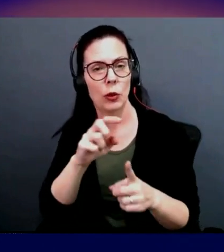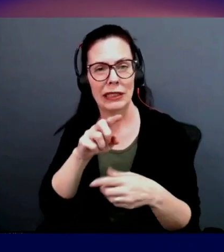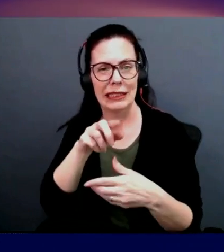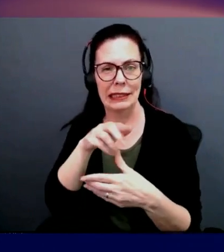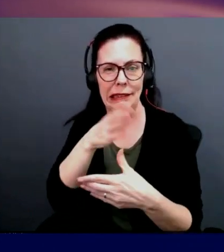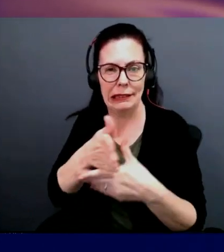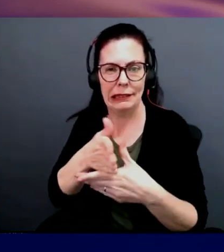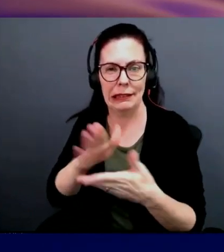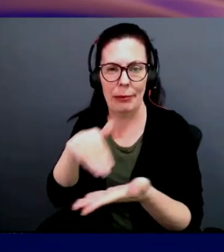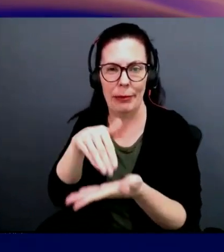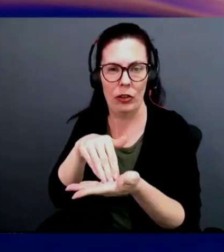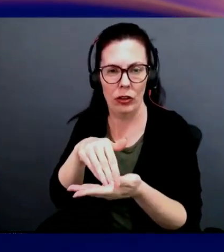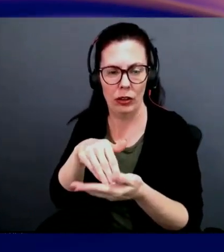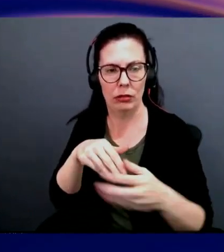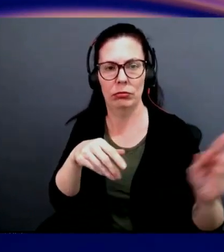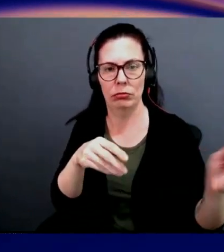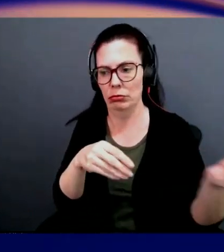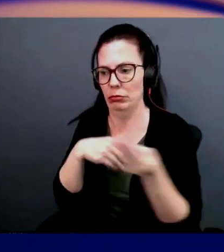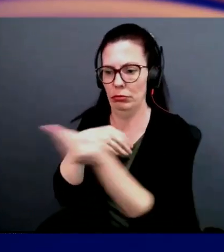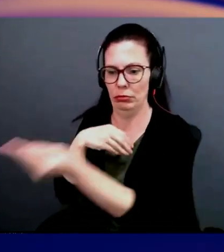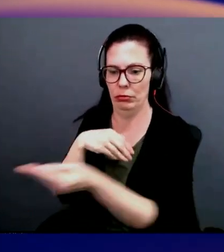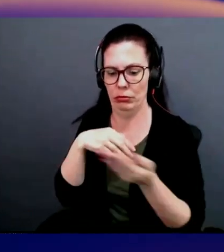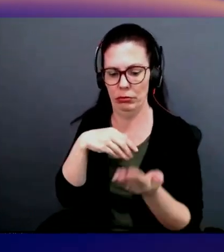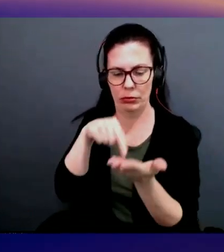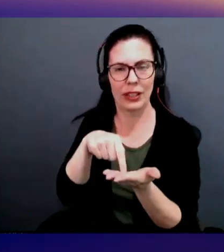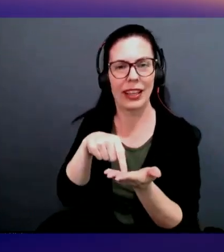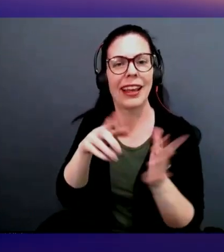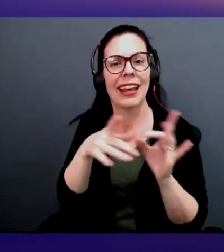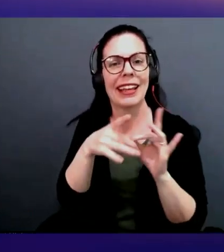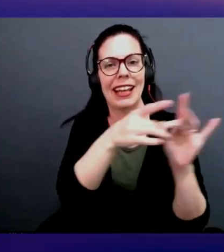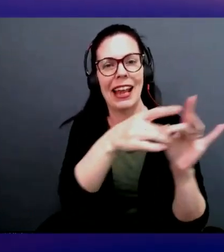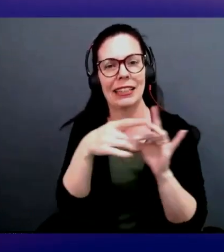It is capable of connecting to all the data sources